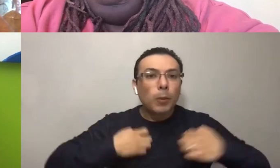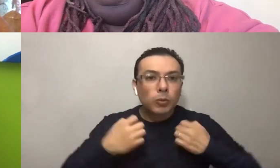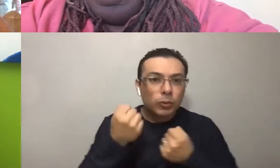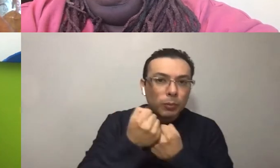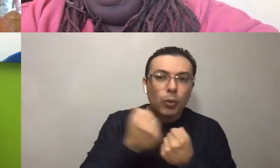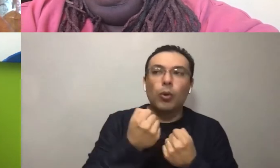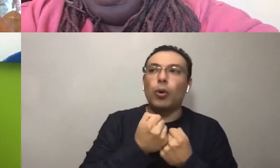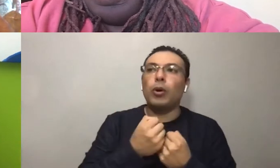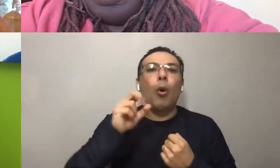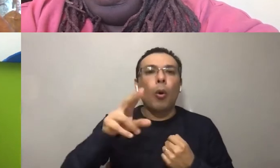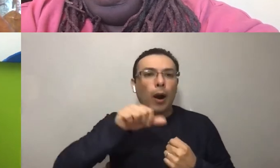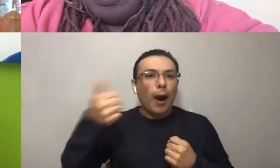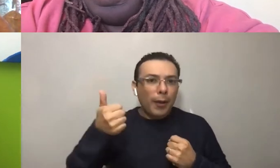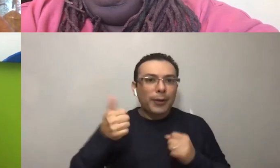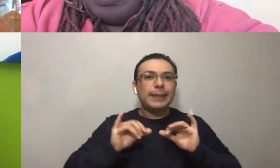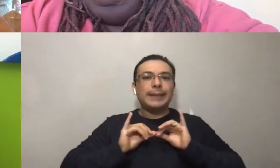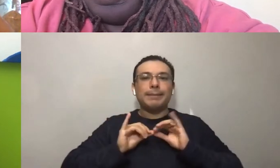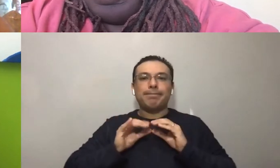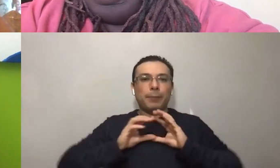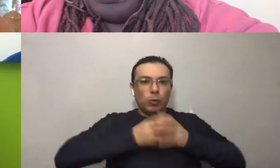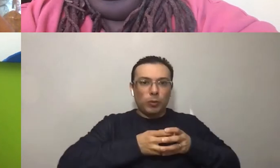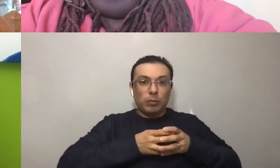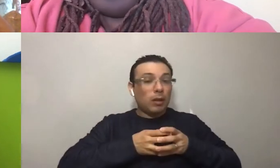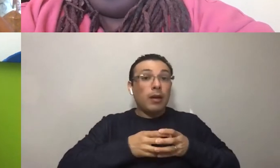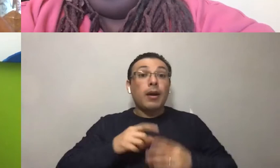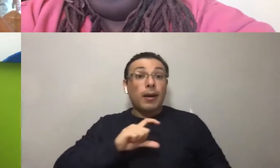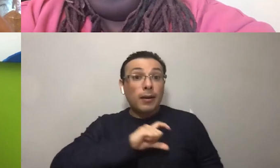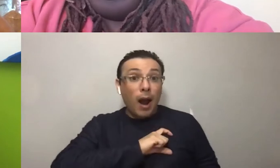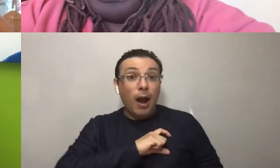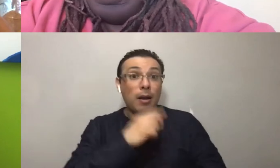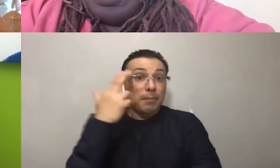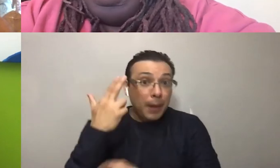Not police officers with guns, you know, tasing them and sitting on their chest and all